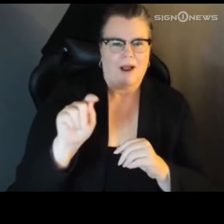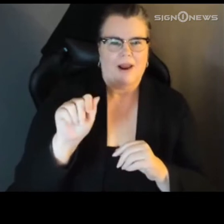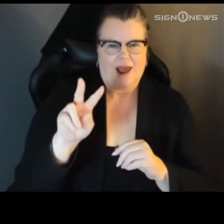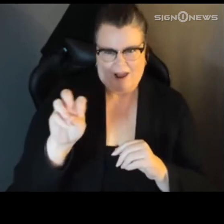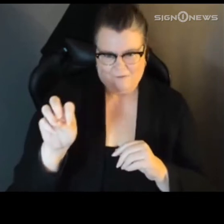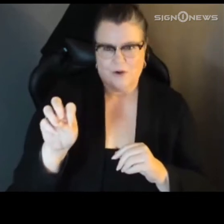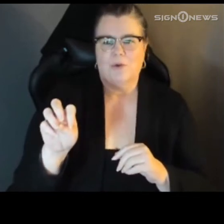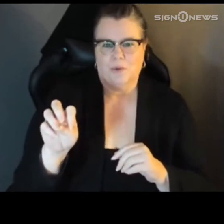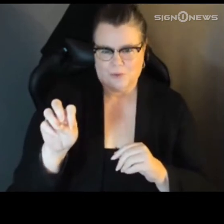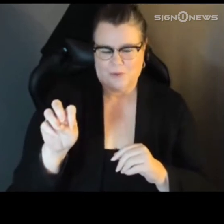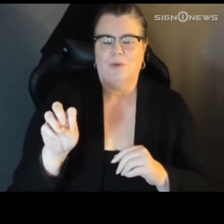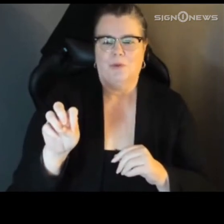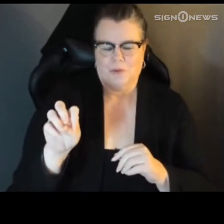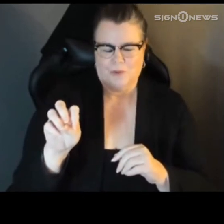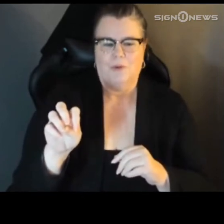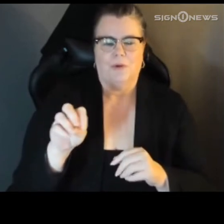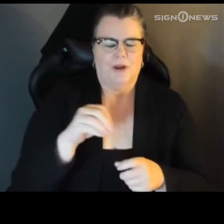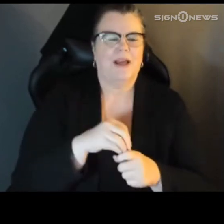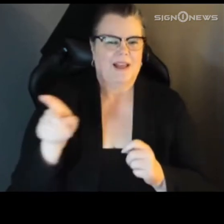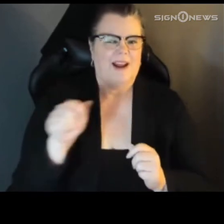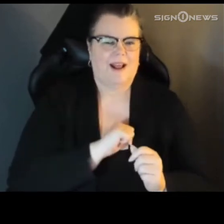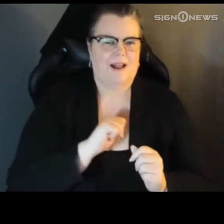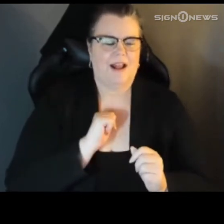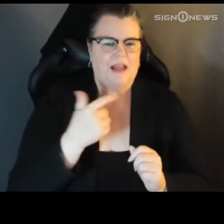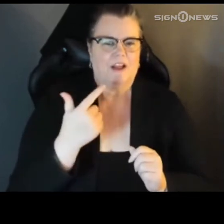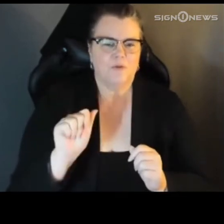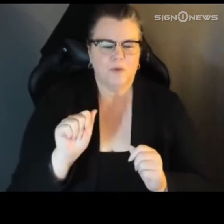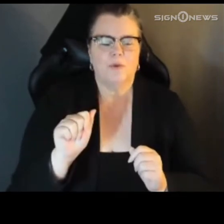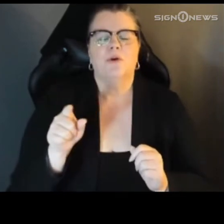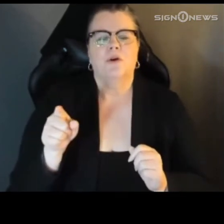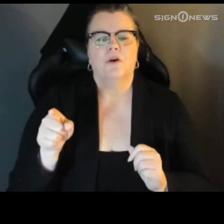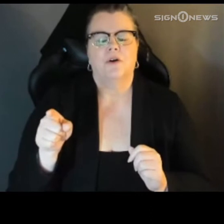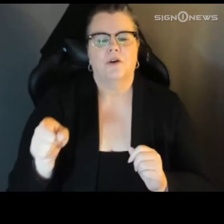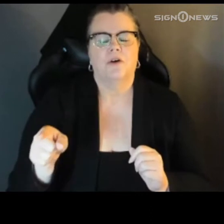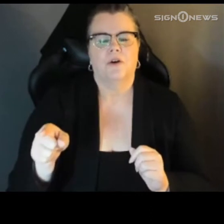for the office of governor